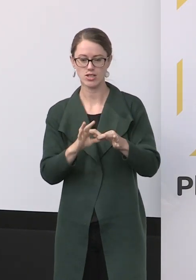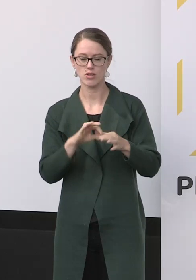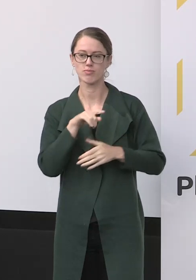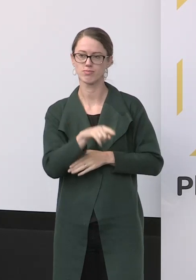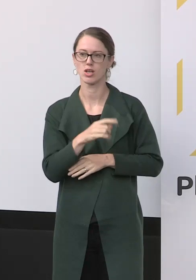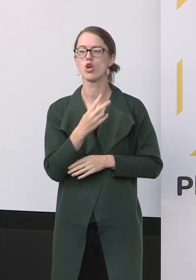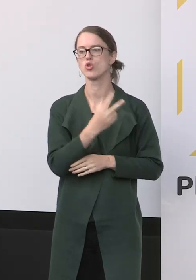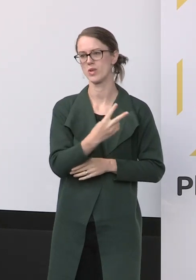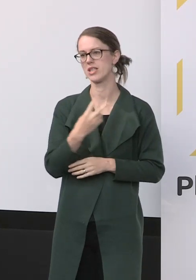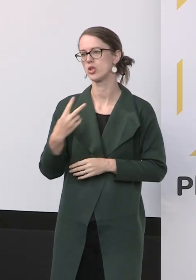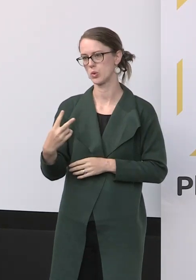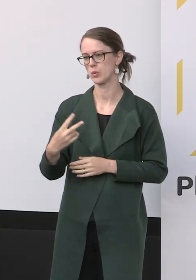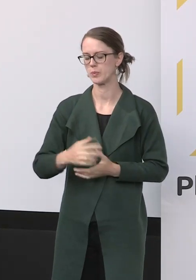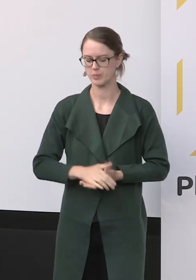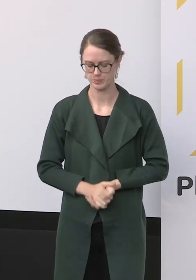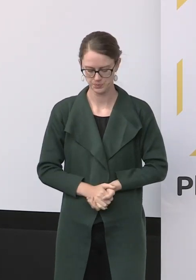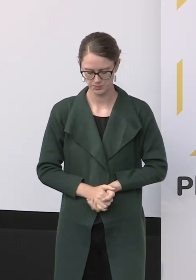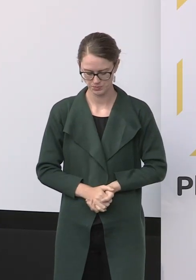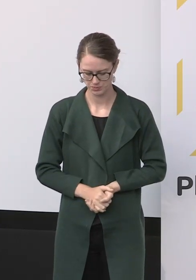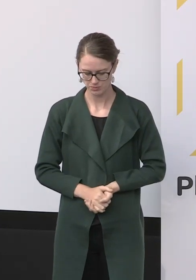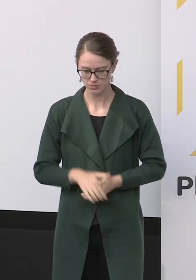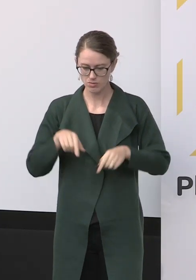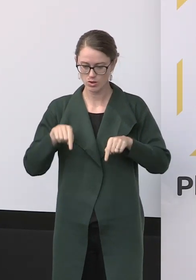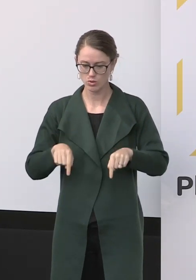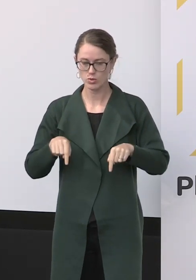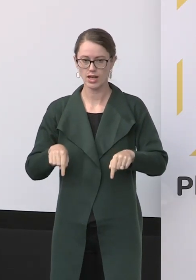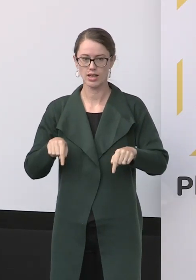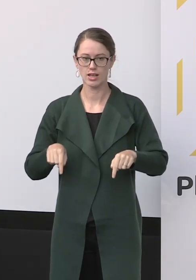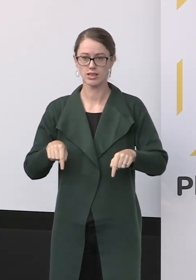means our total number of